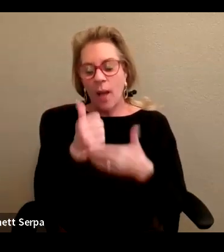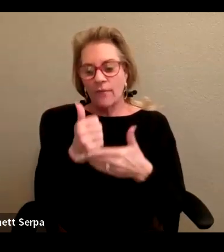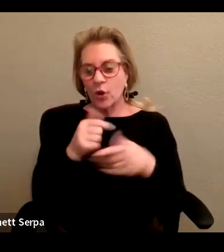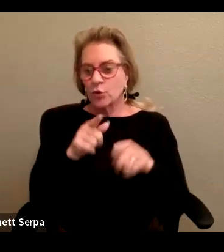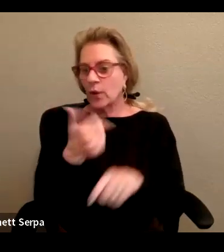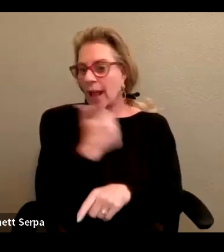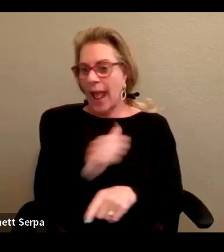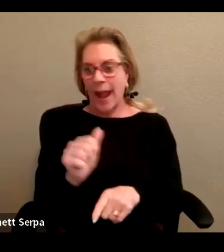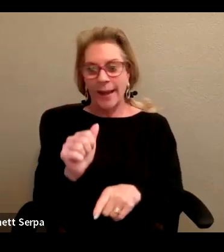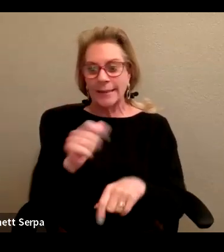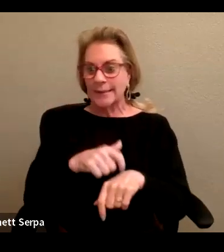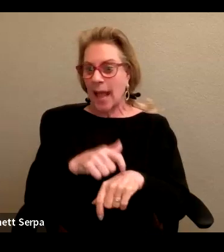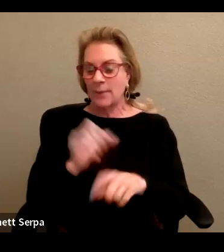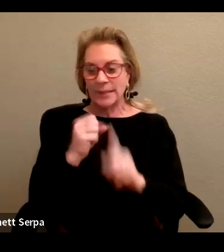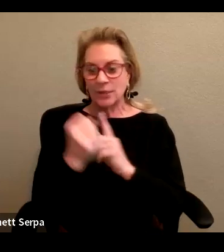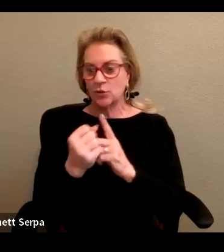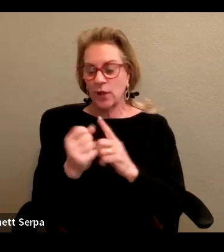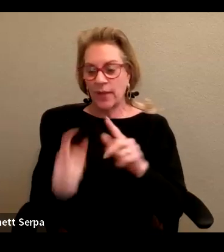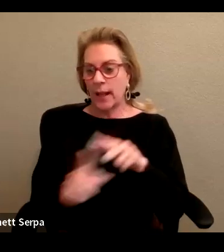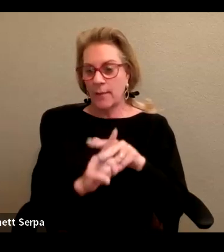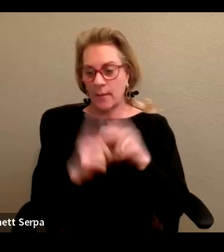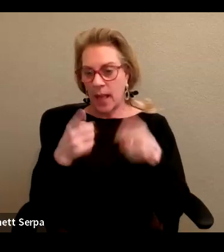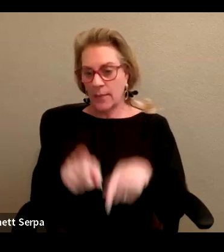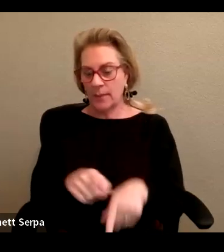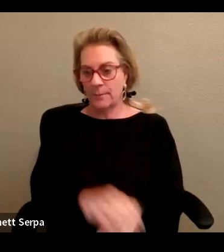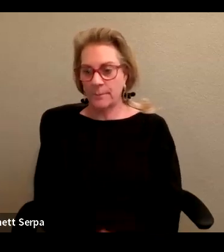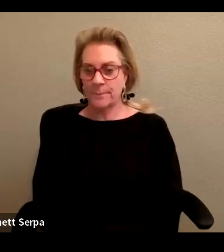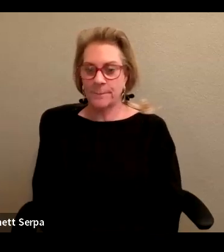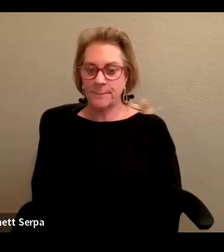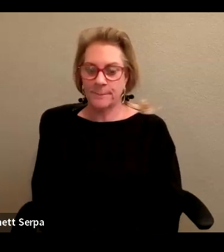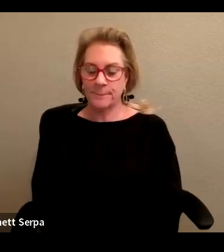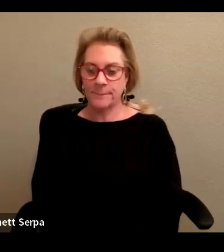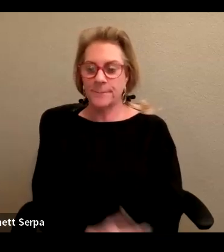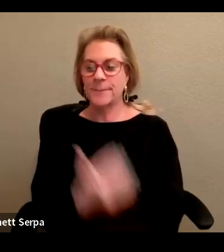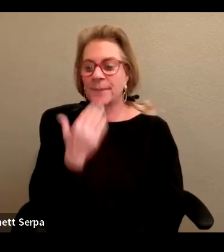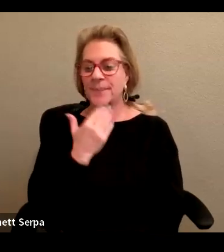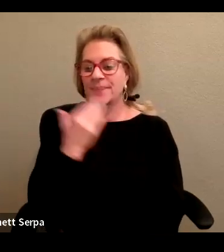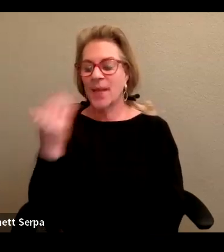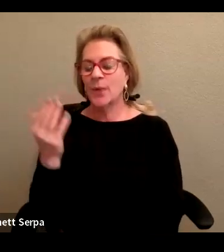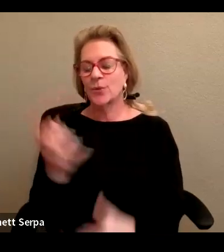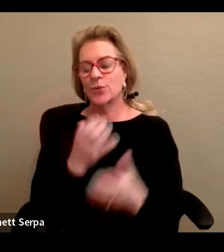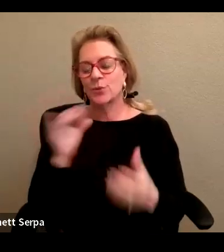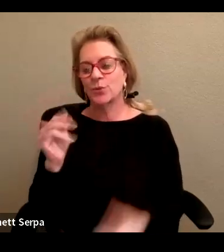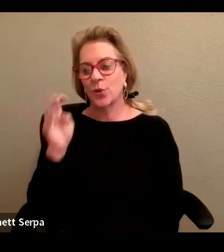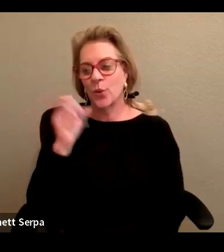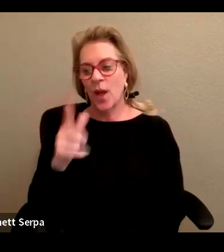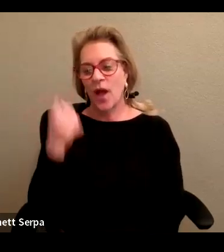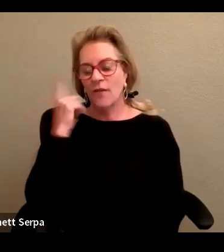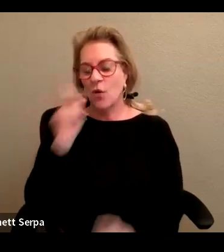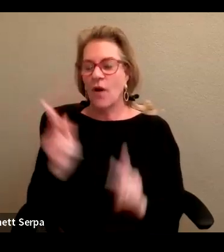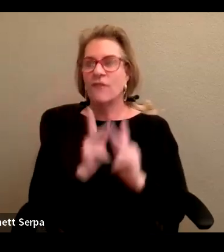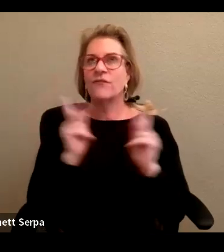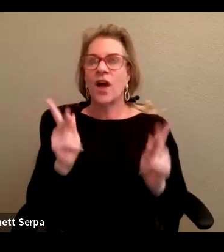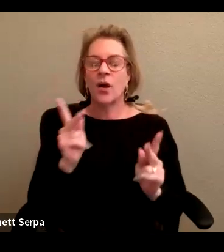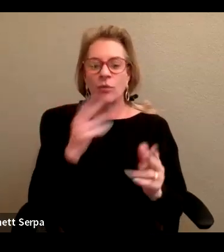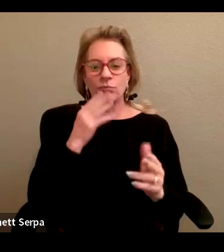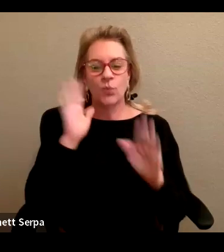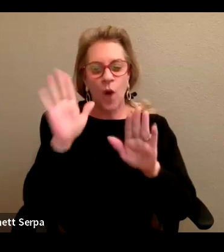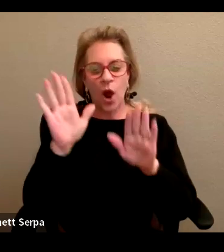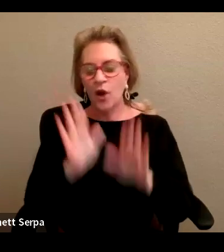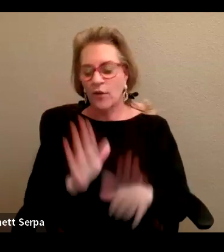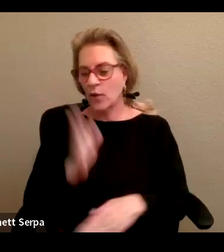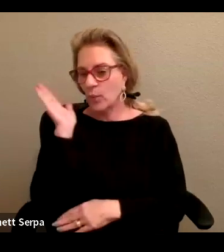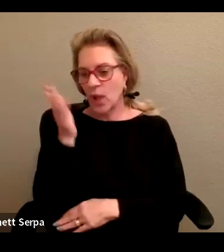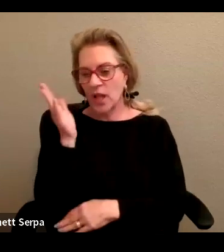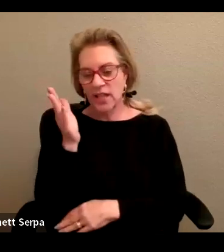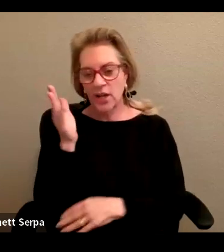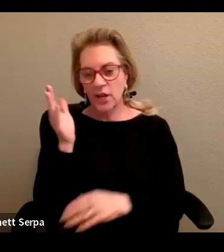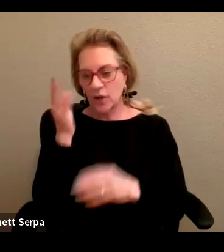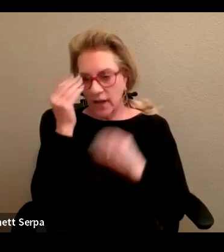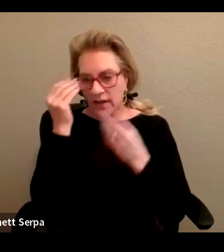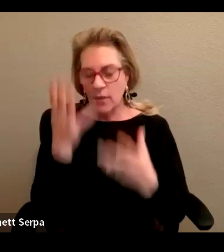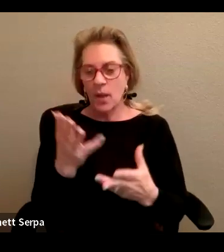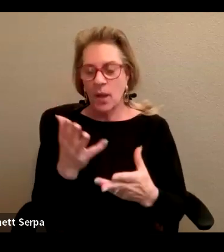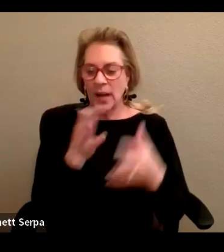moment thank you so much Joelle for the very informative presentation and for walking through